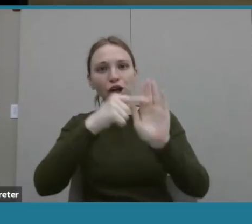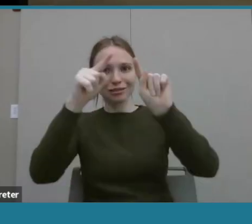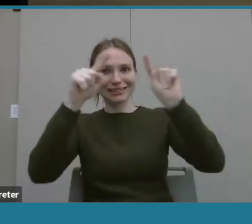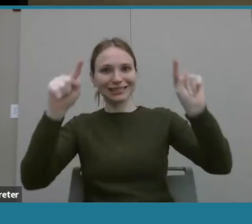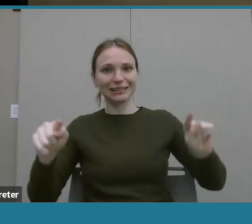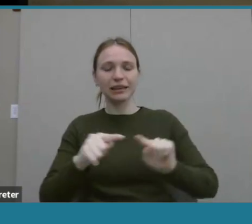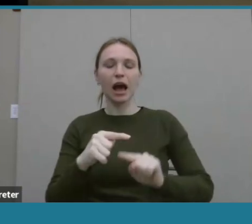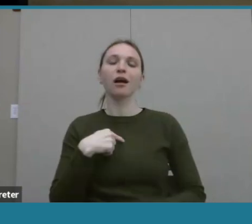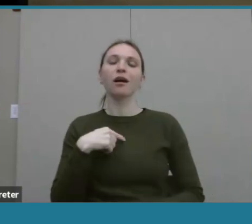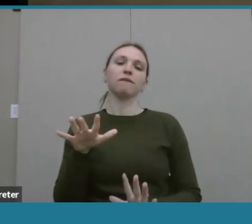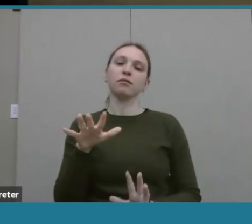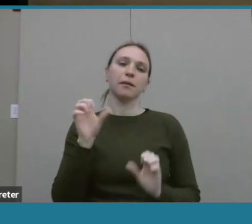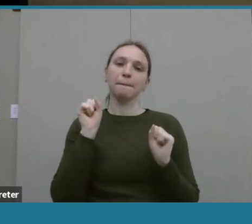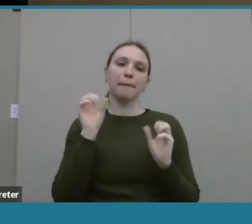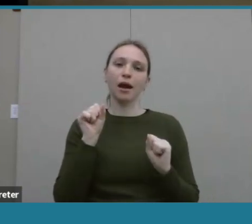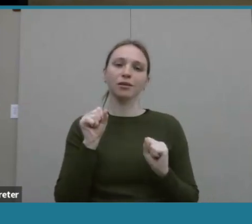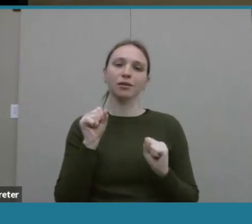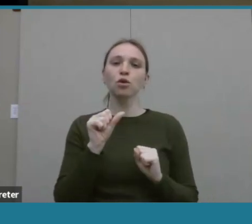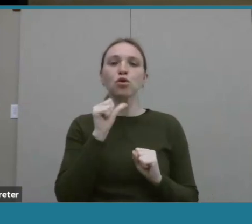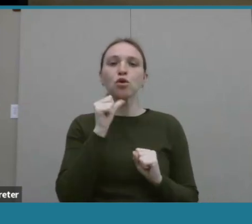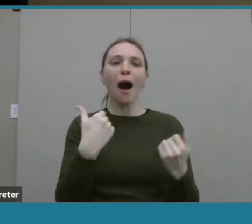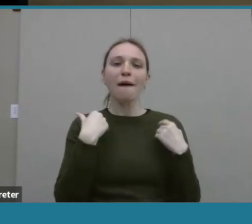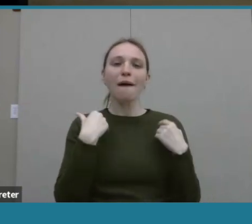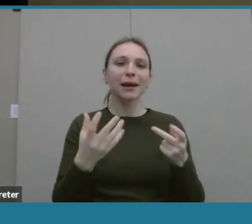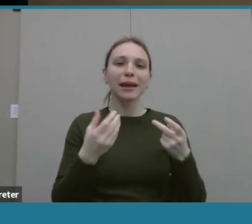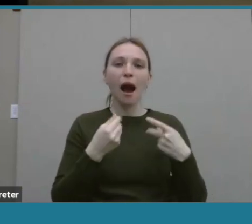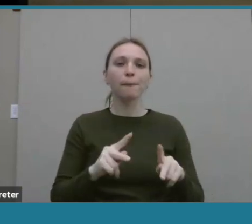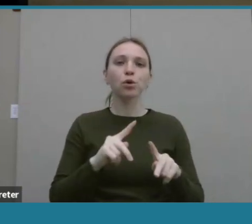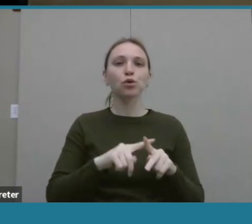So, um, you don't really get that many opportunities to see things come to life.